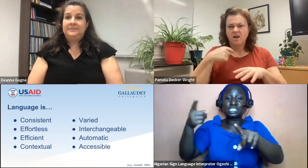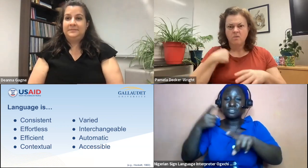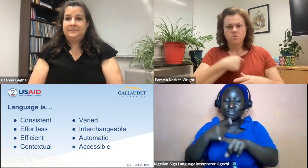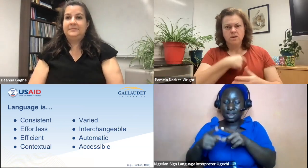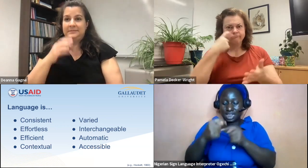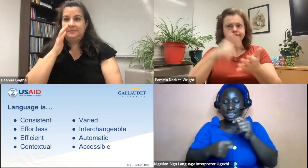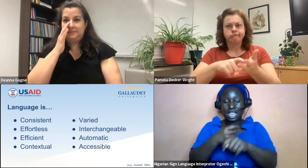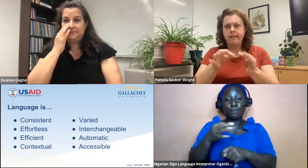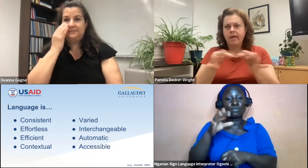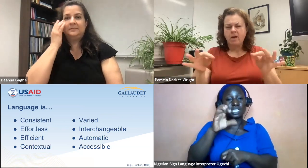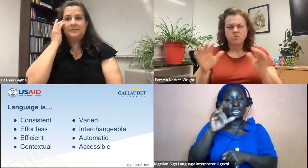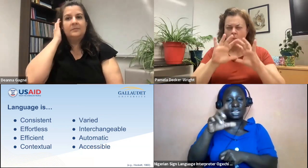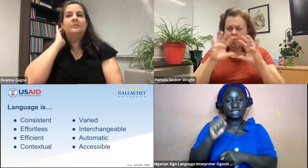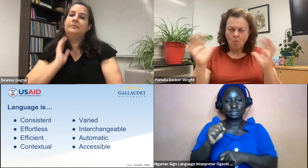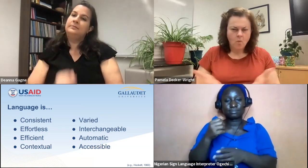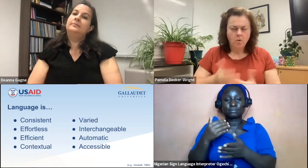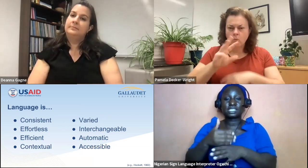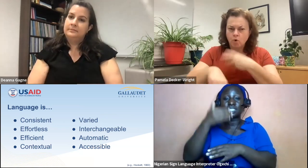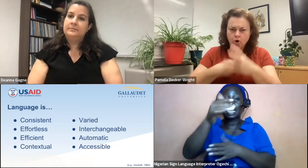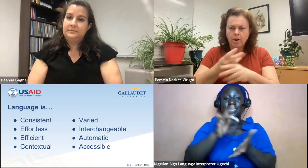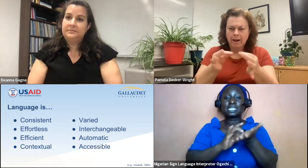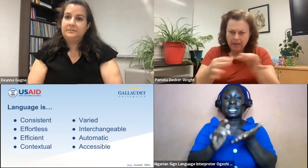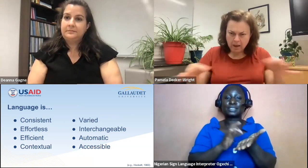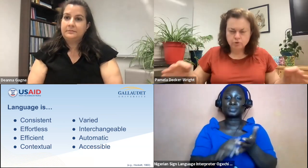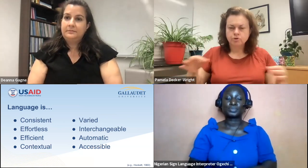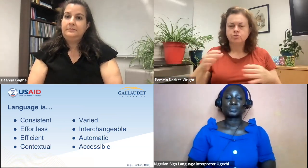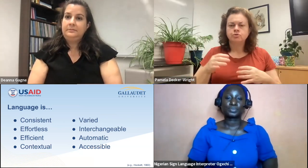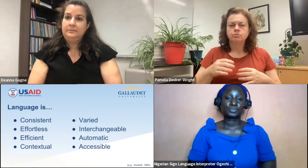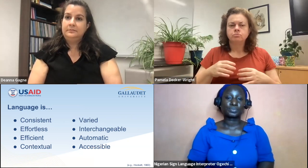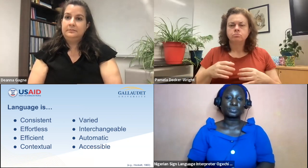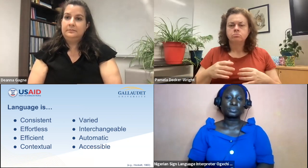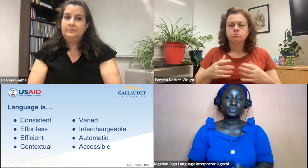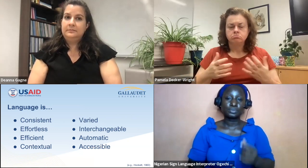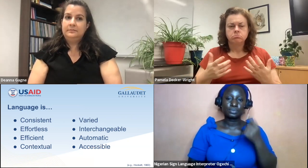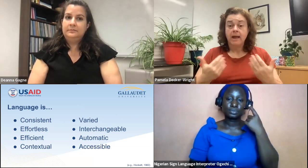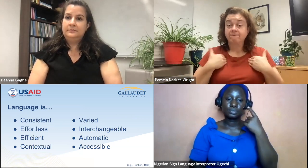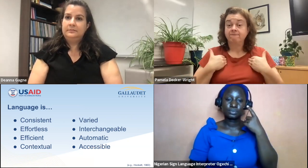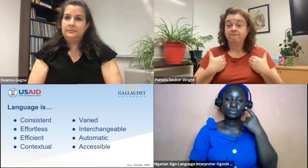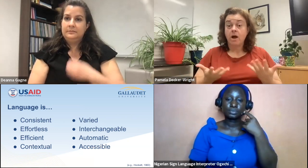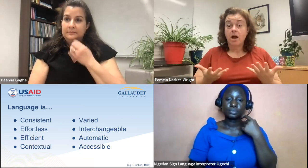So we've talked about patterns. It's something that we recognize across all languages in the world.